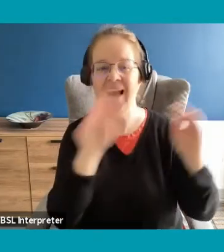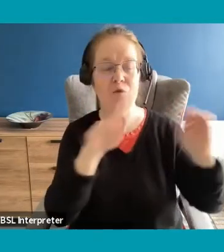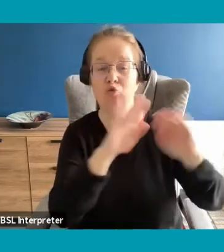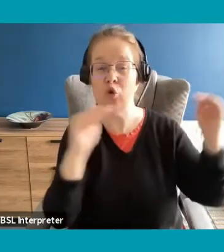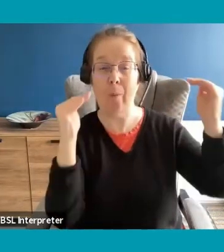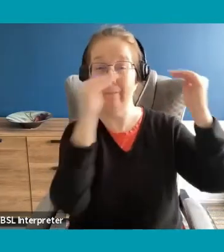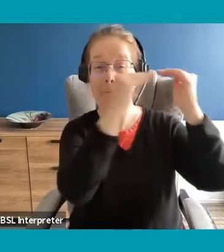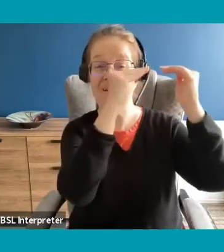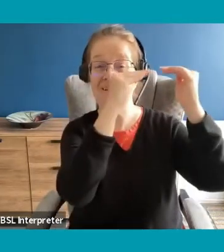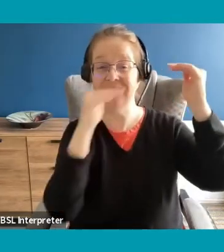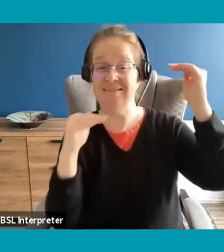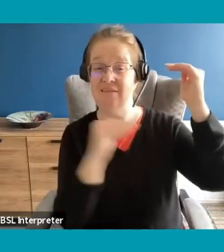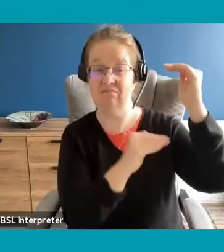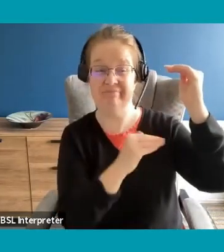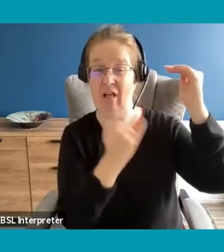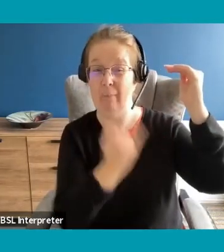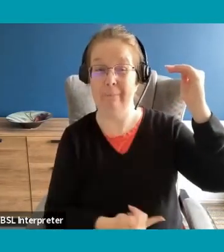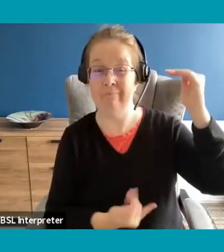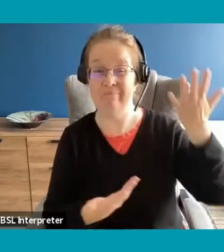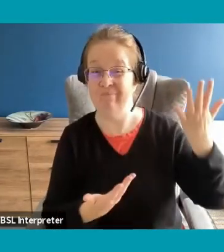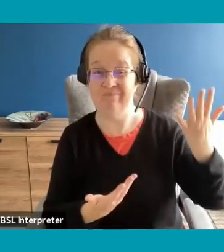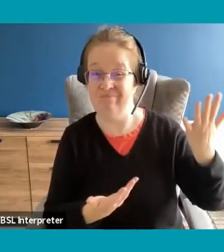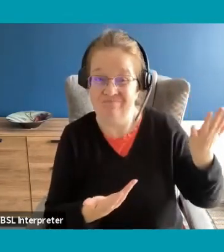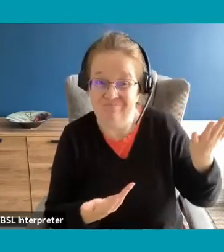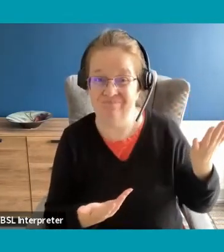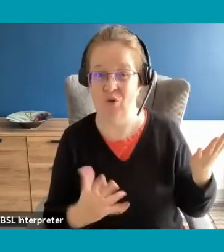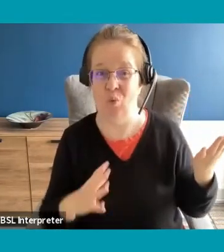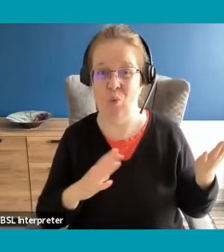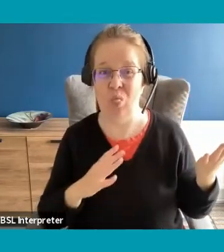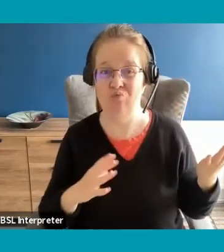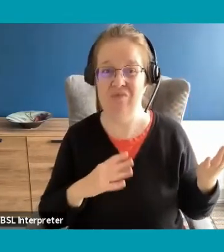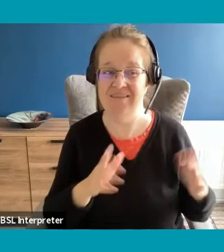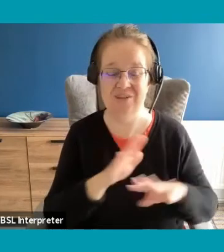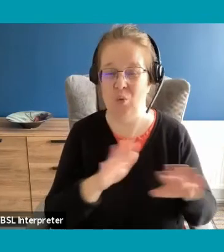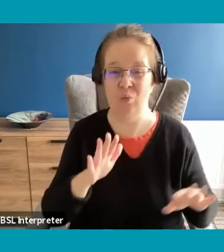then unfortunately you wouldn't. You potentially wouldn't be considered for that opportunity,